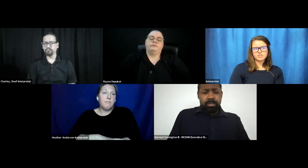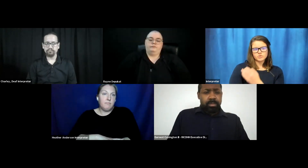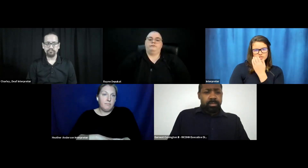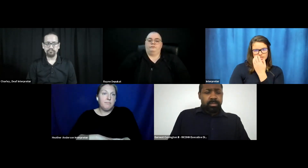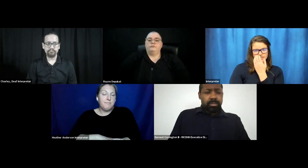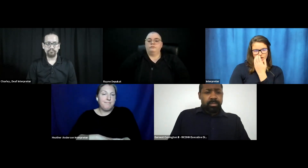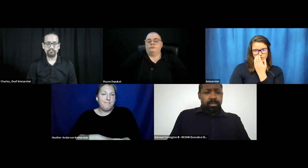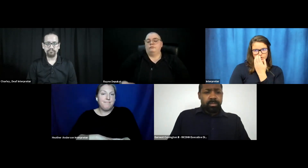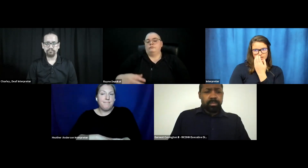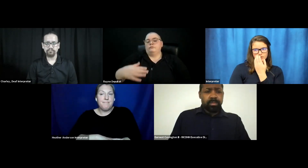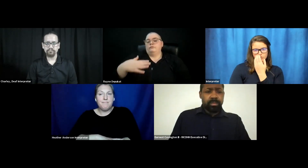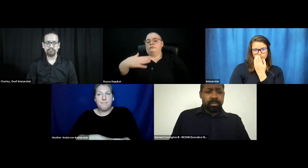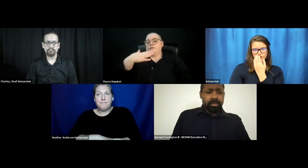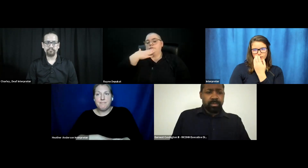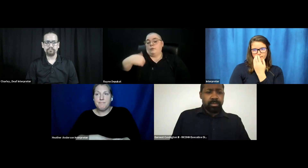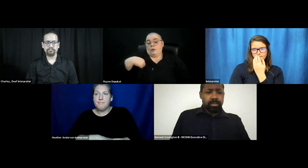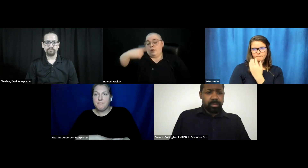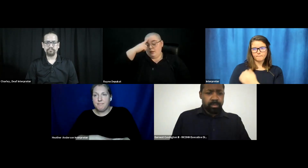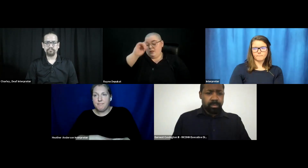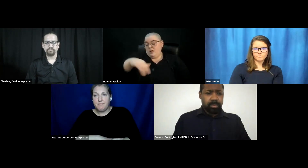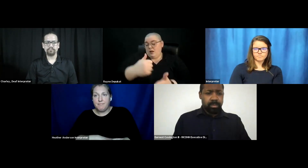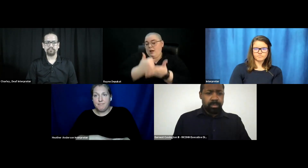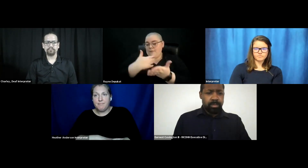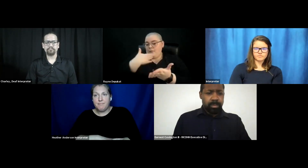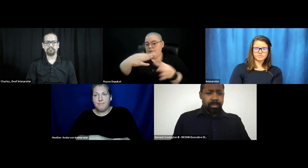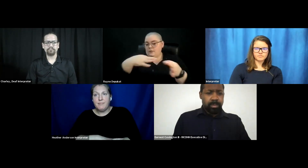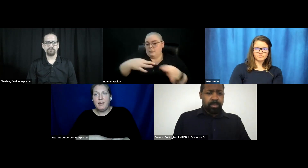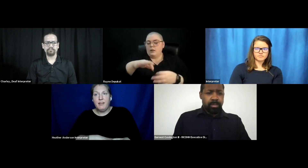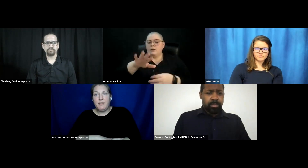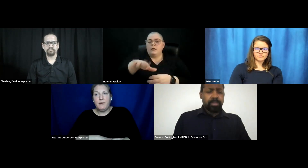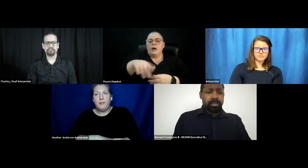And so just, it's underneath referral.